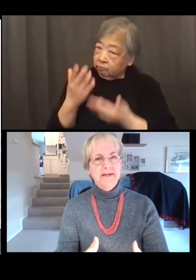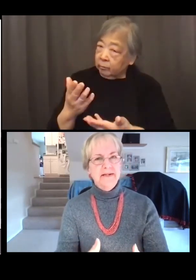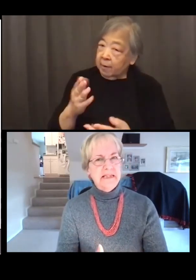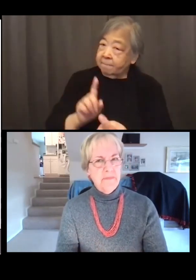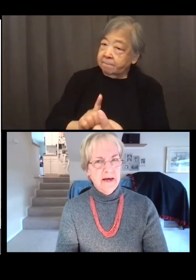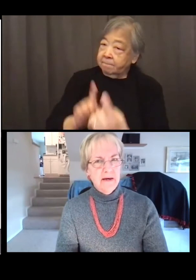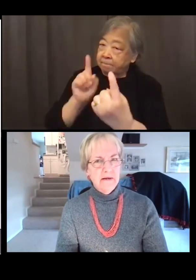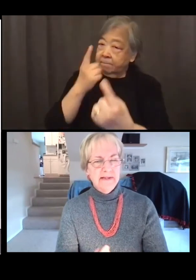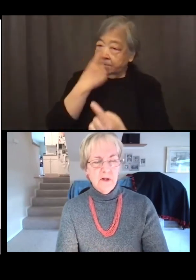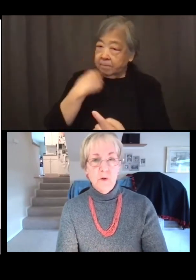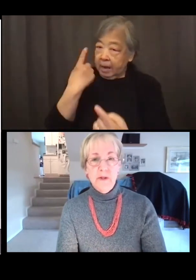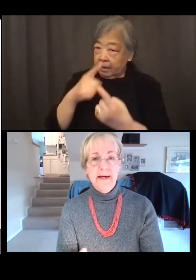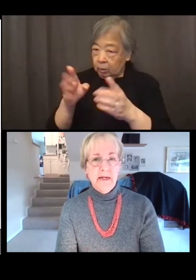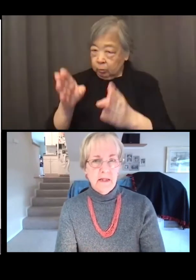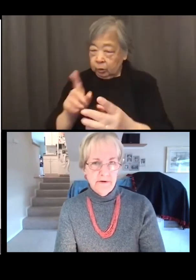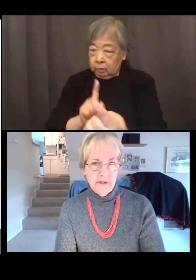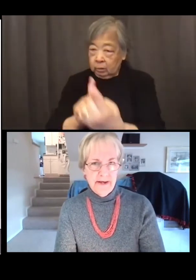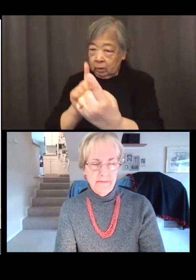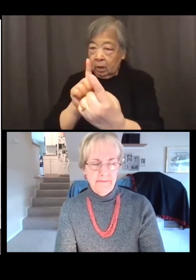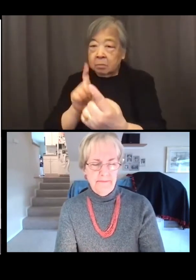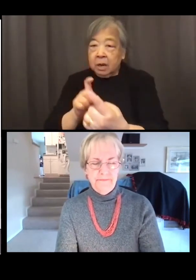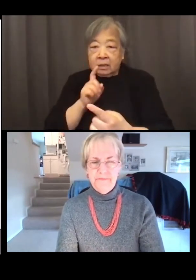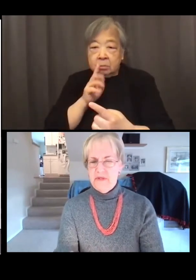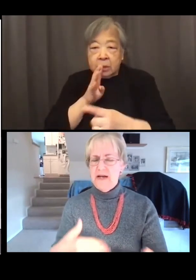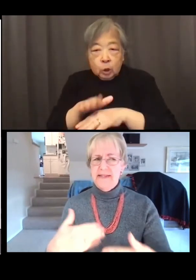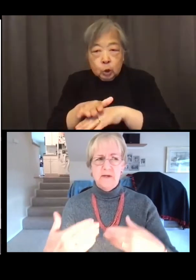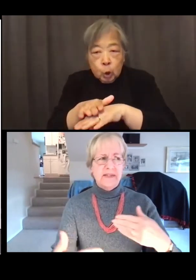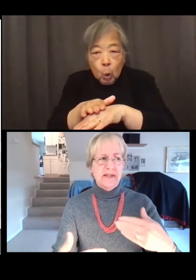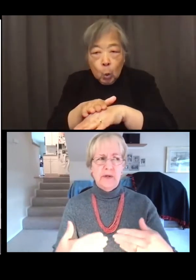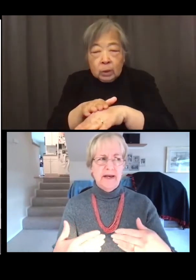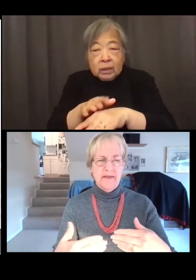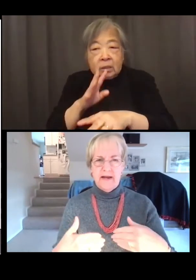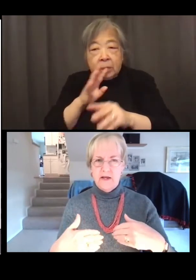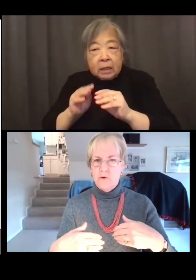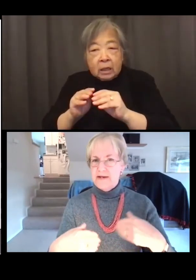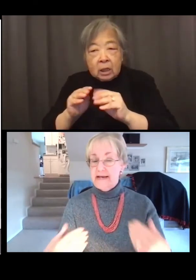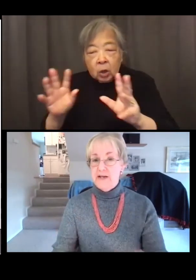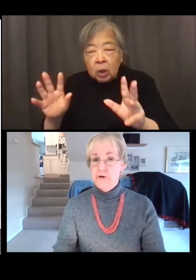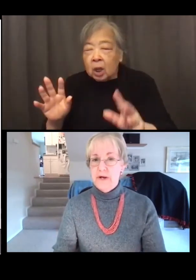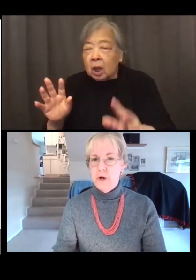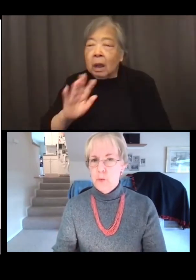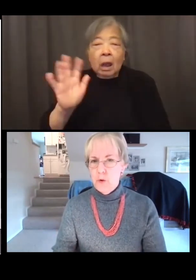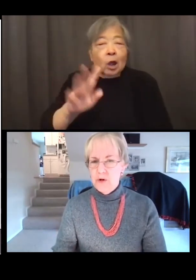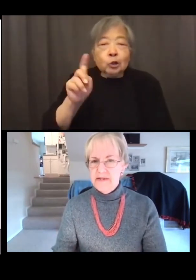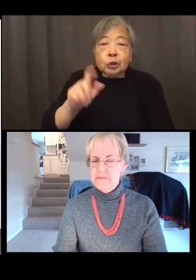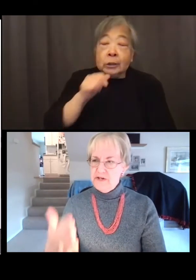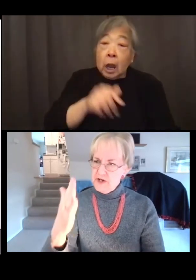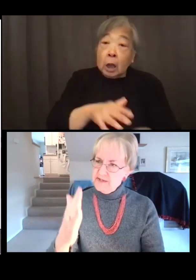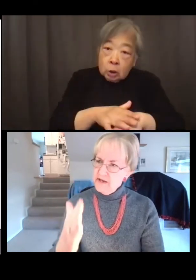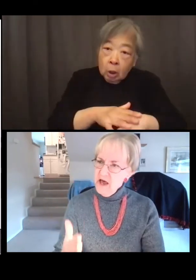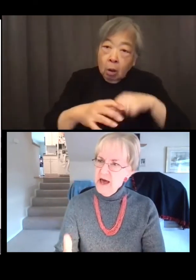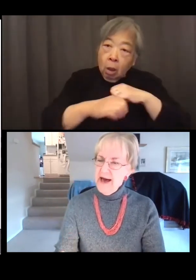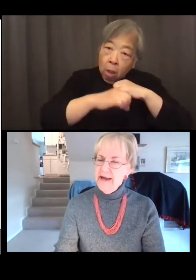to speak slowly and clearly, not so slowly that you exaggerate your words but just at